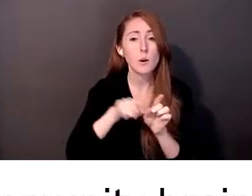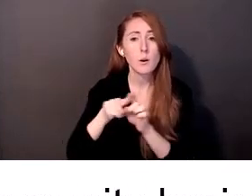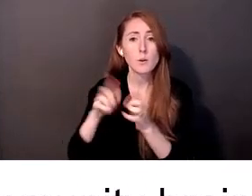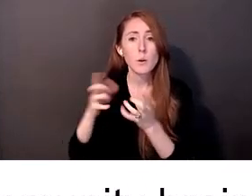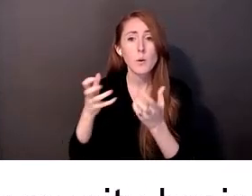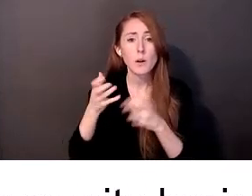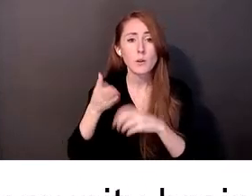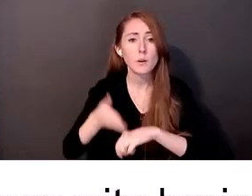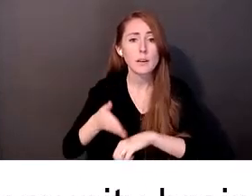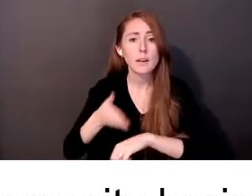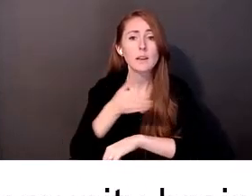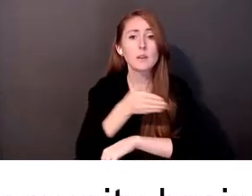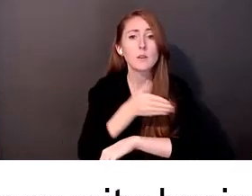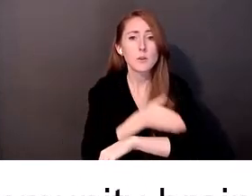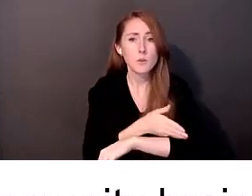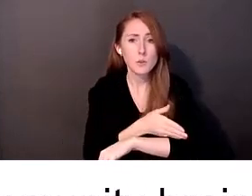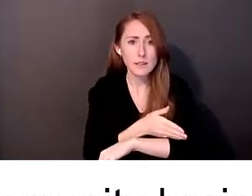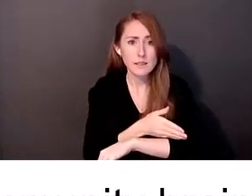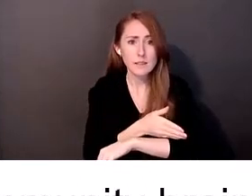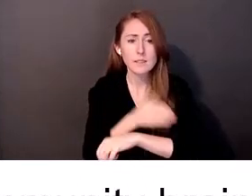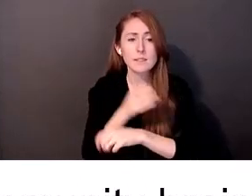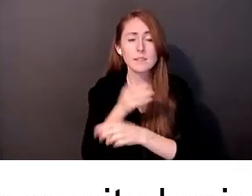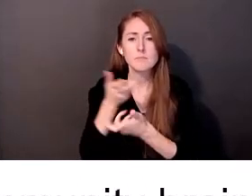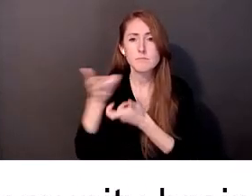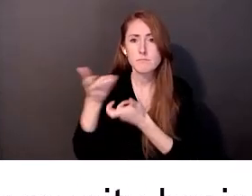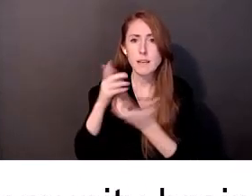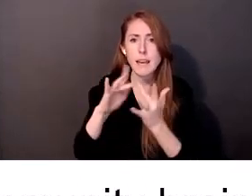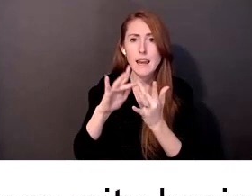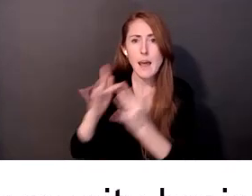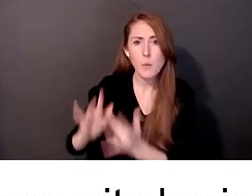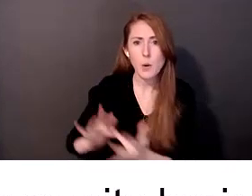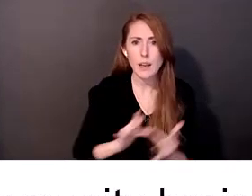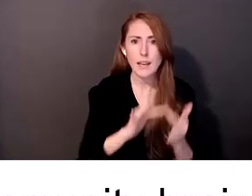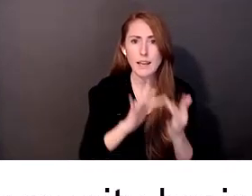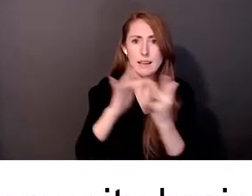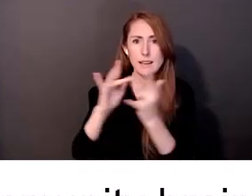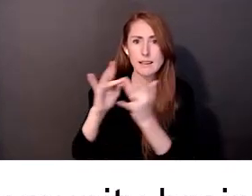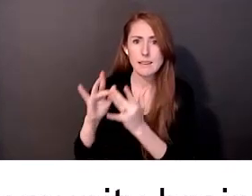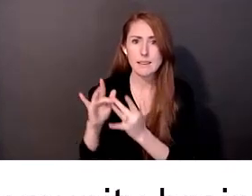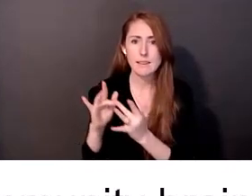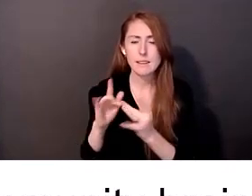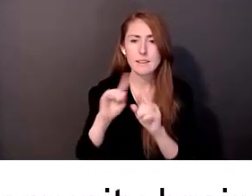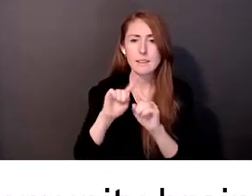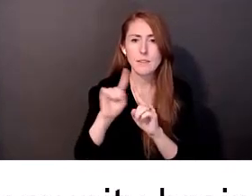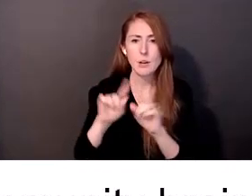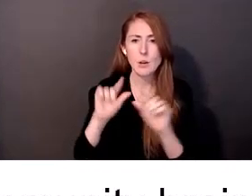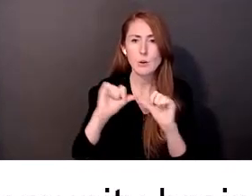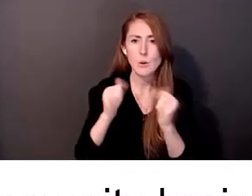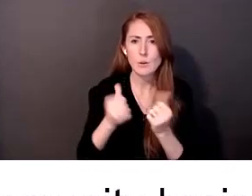injury associations and to develop resources to help brain injury associations in case